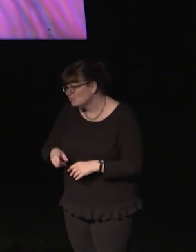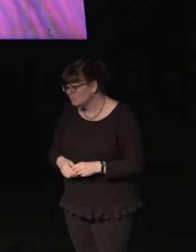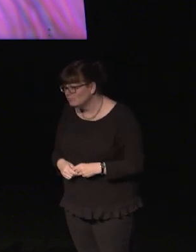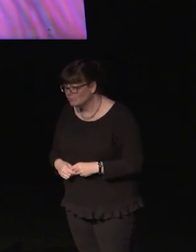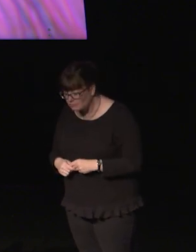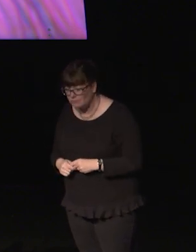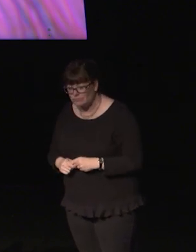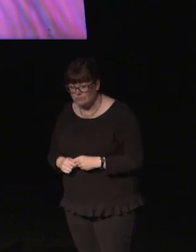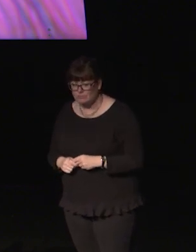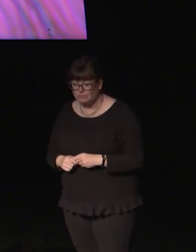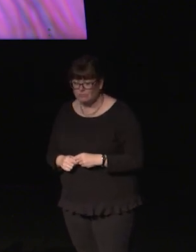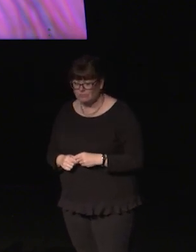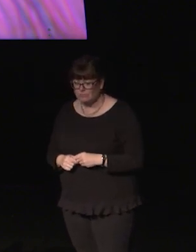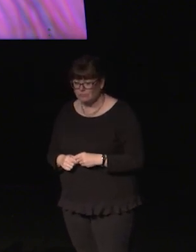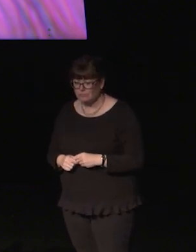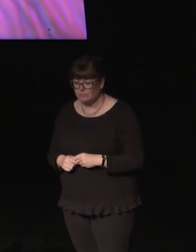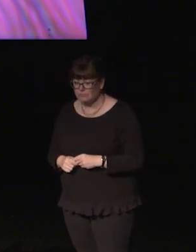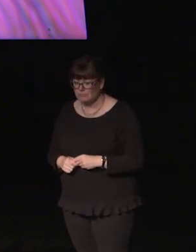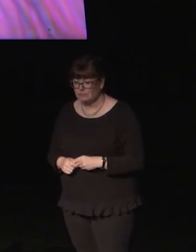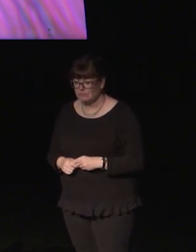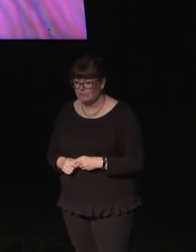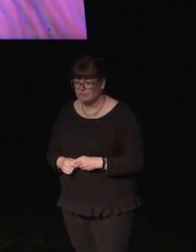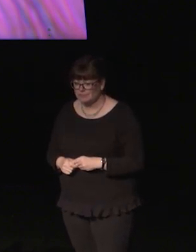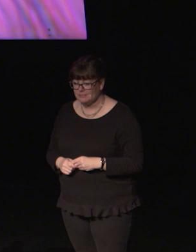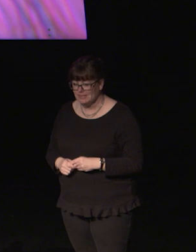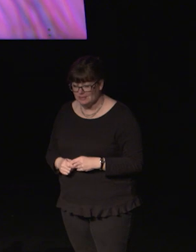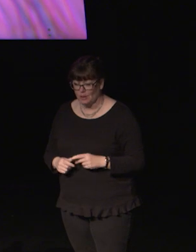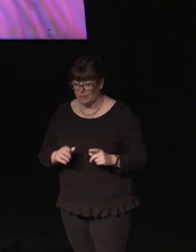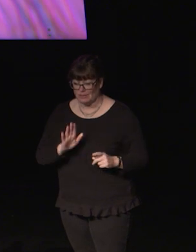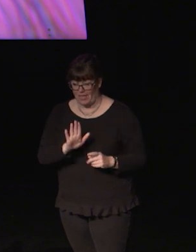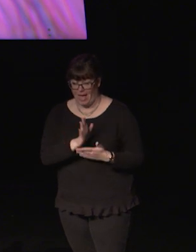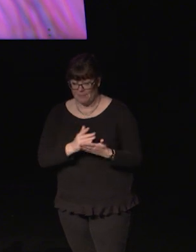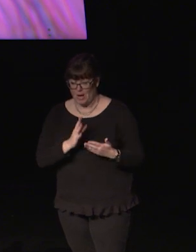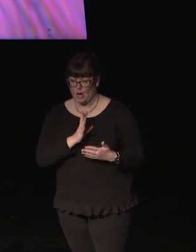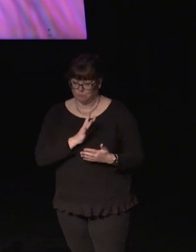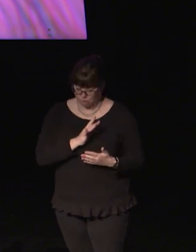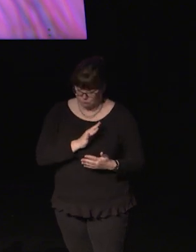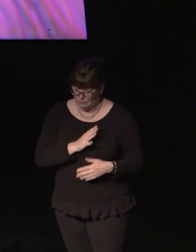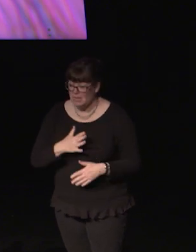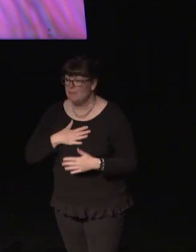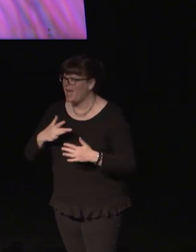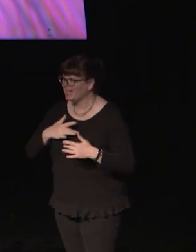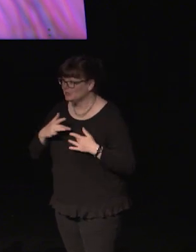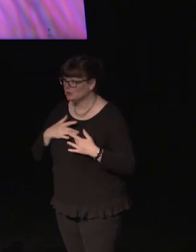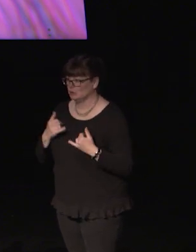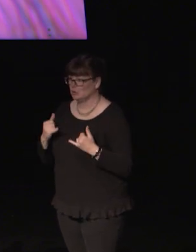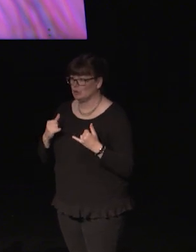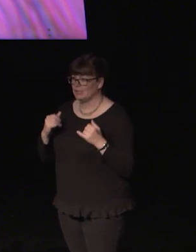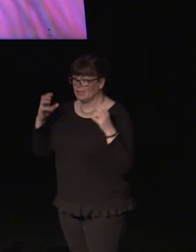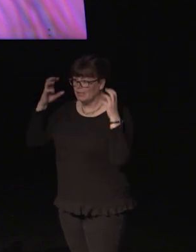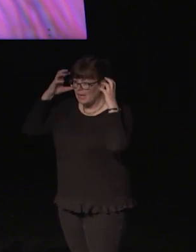But where I have... I actually have some concerns with like current headsets, and where we're going actually, because...